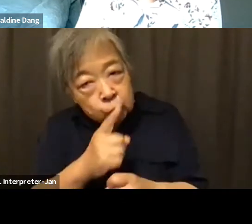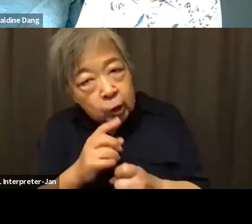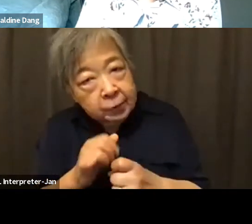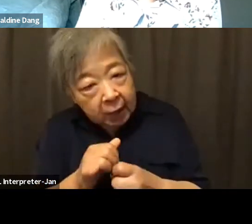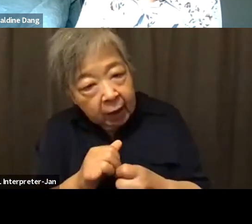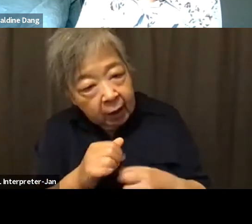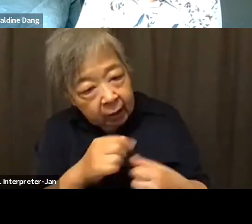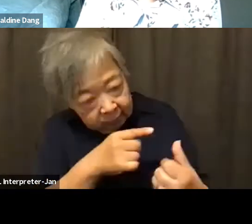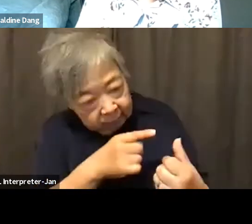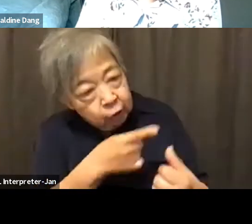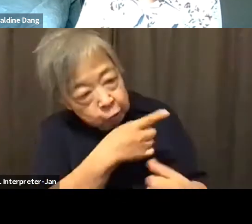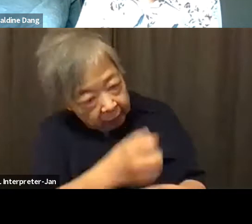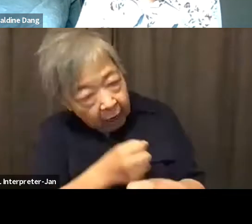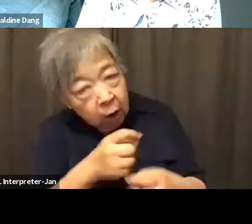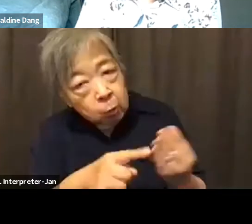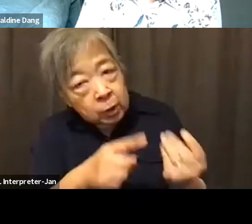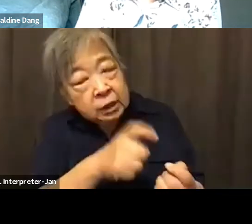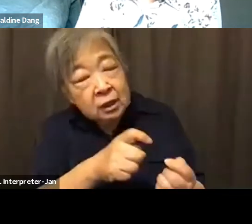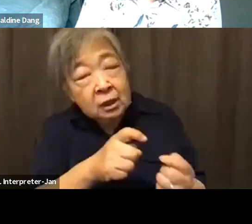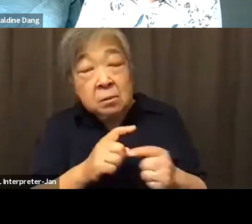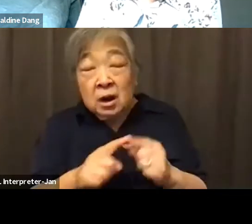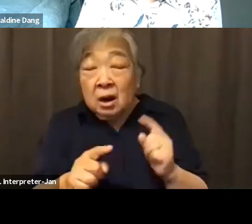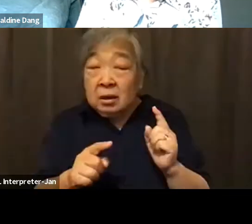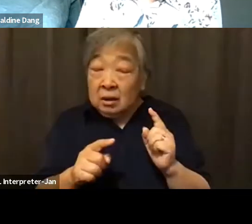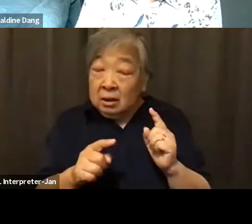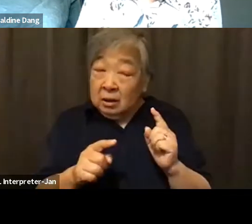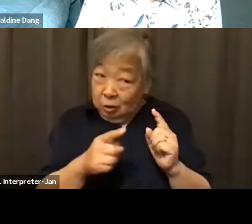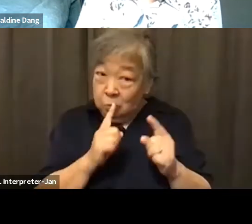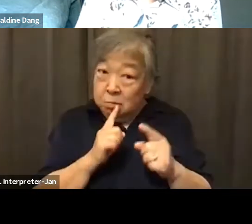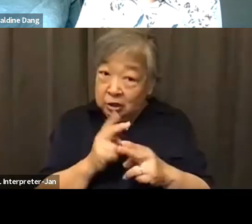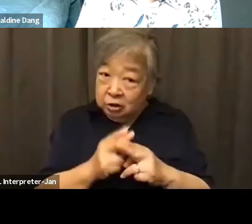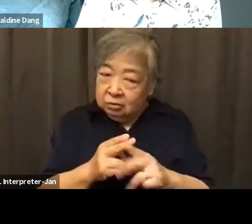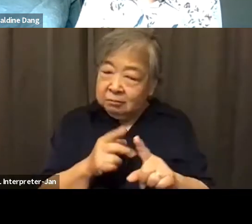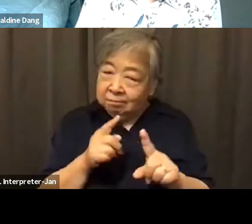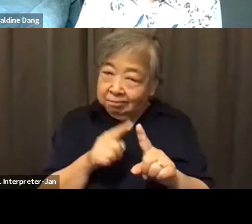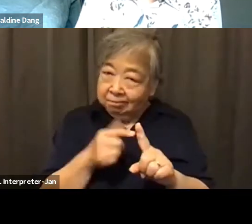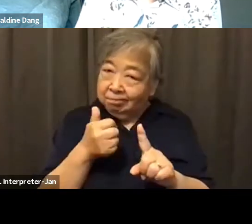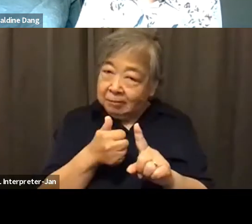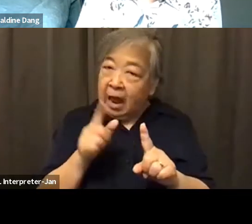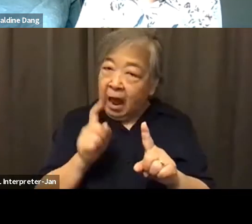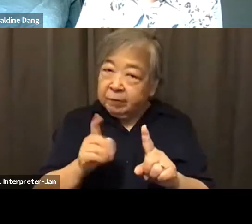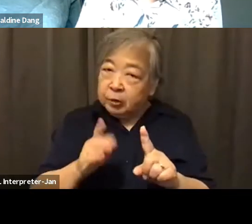But as you mentioned, you have to kind of be prepared that some of the usual strategies